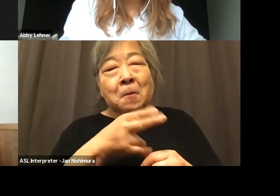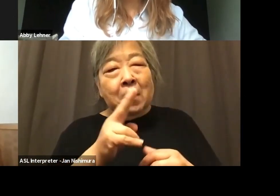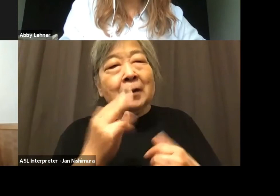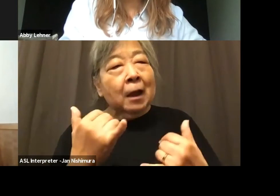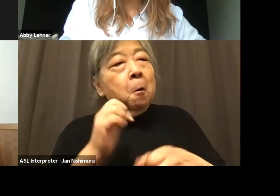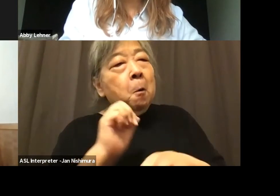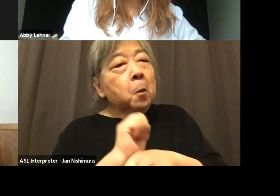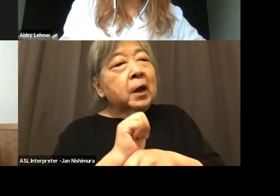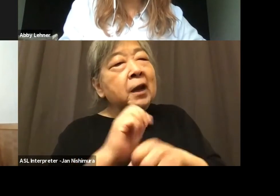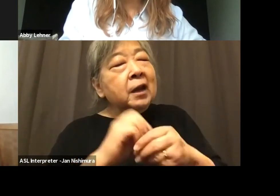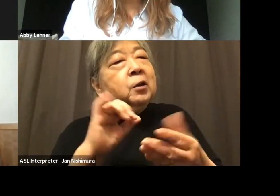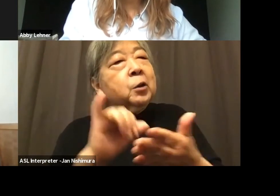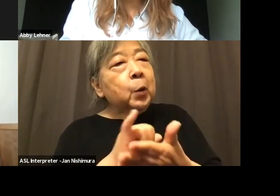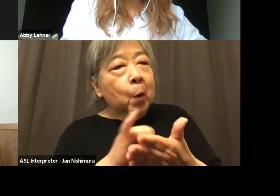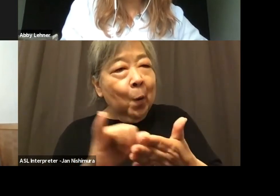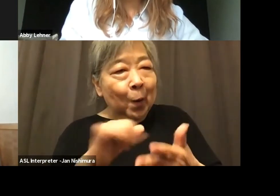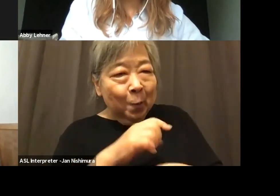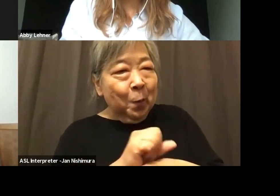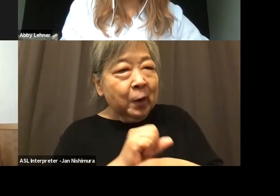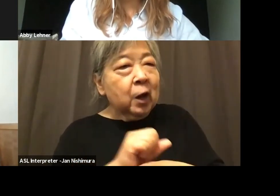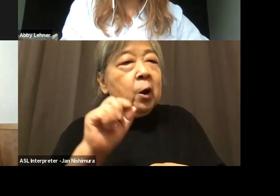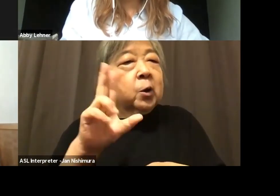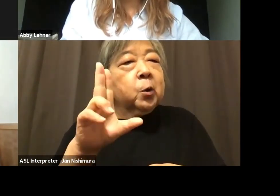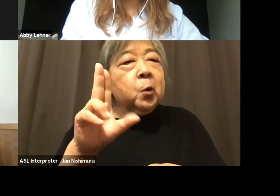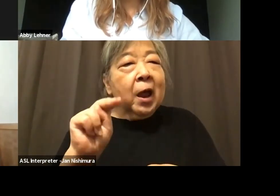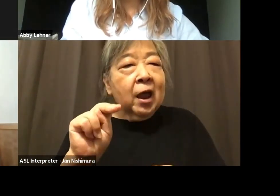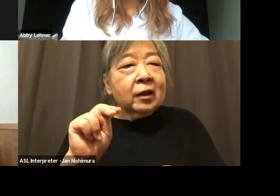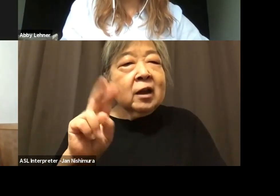the comment about New York comes from.